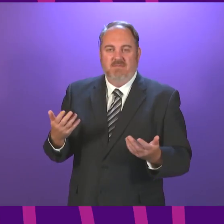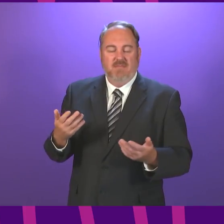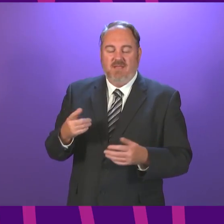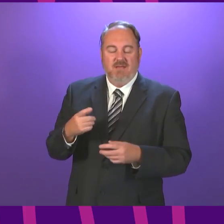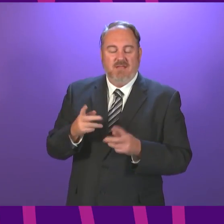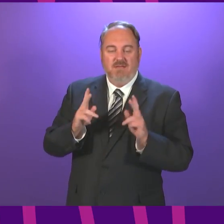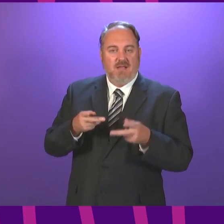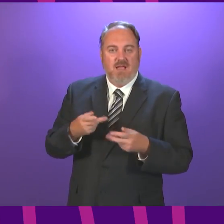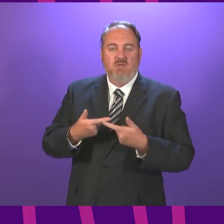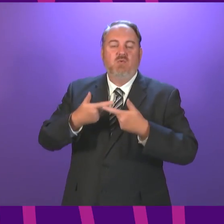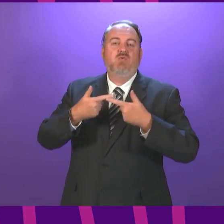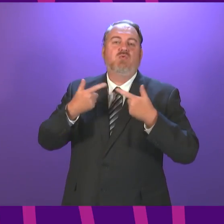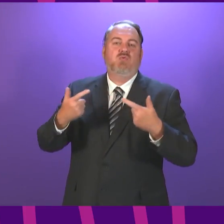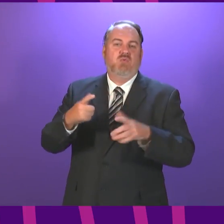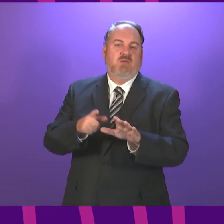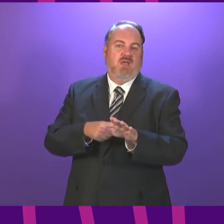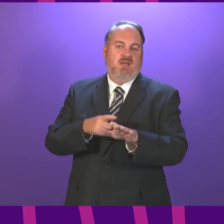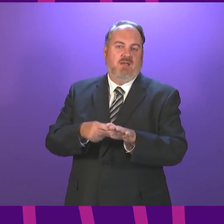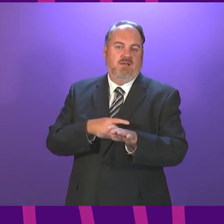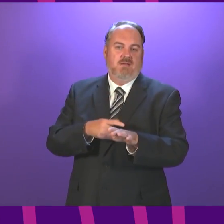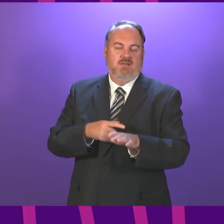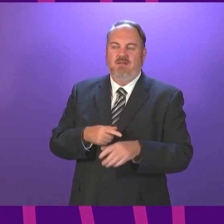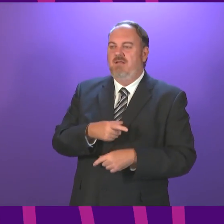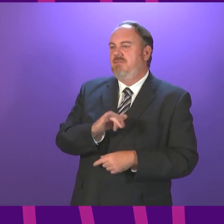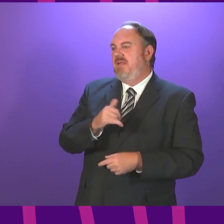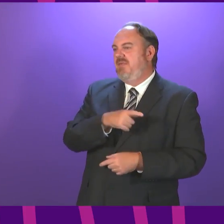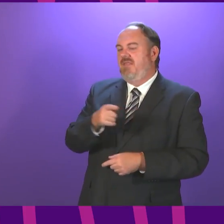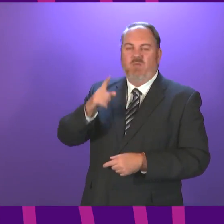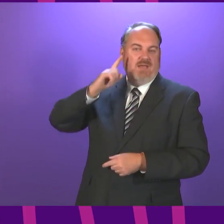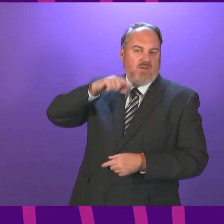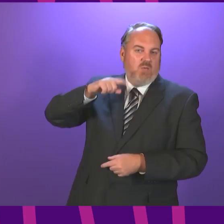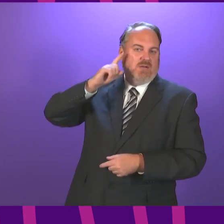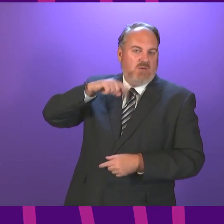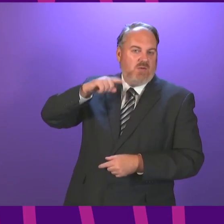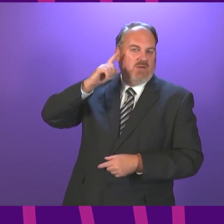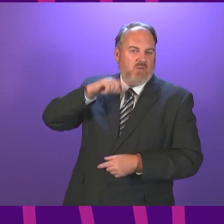are hard to accept, because pleas were dismissed for years, and I will never understand why